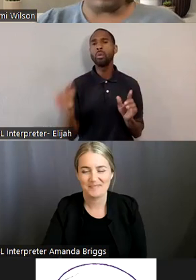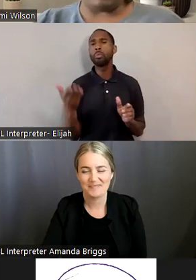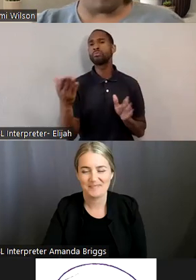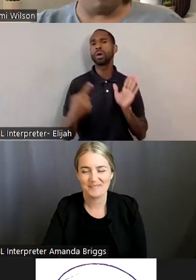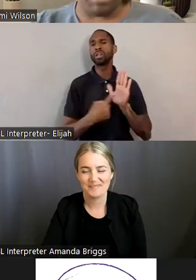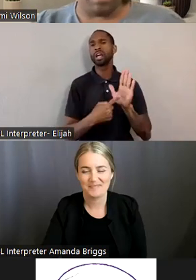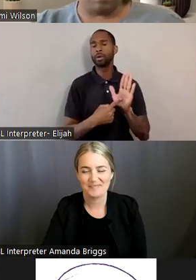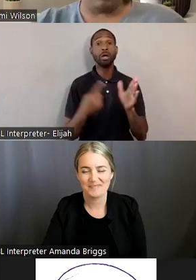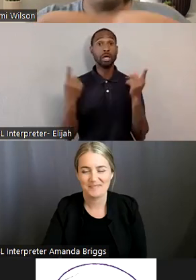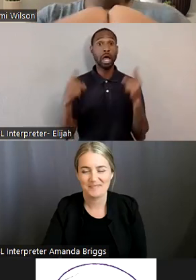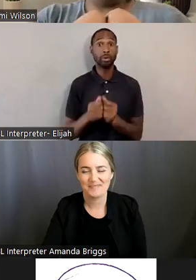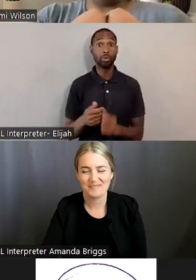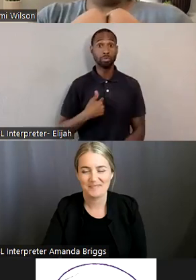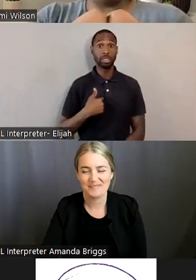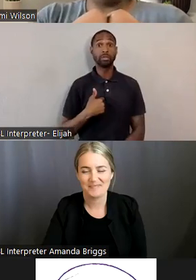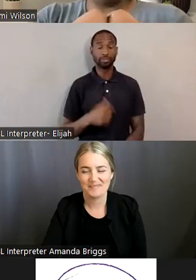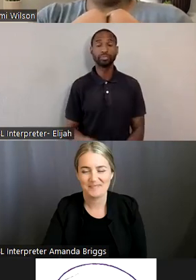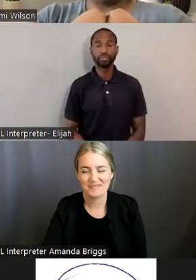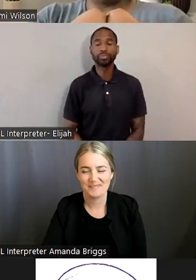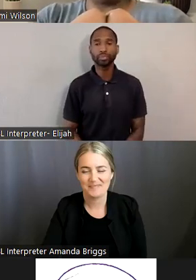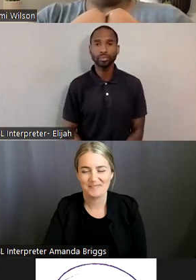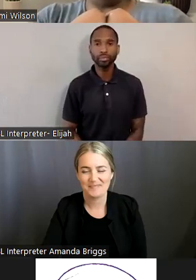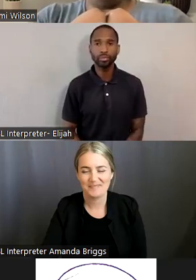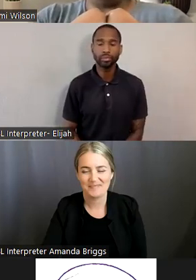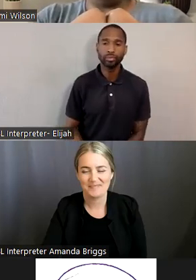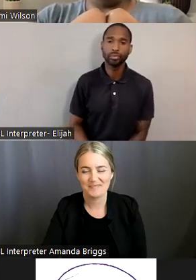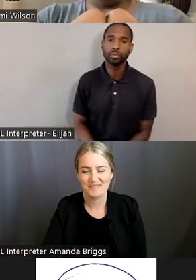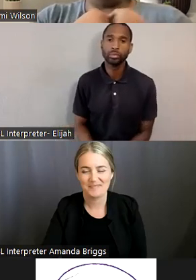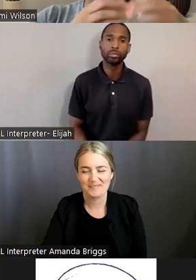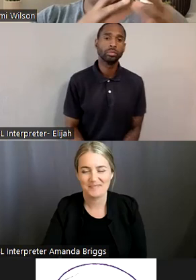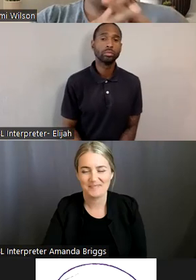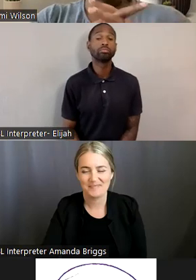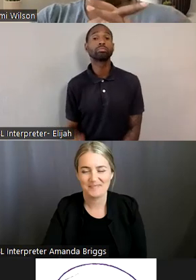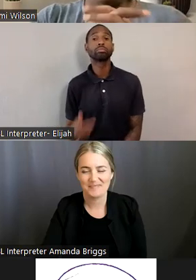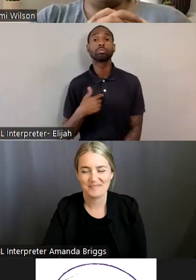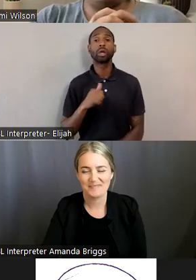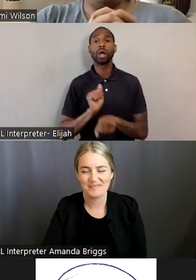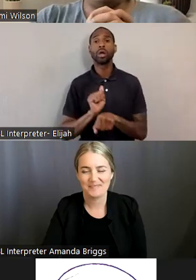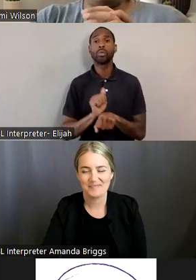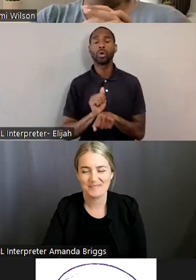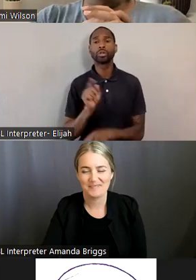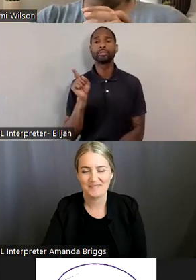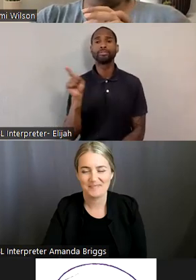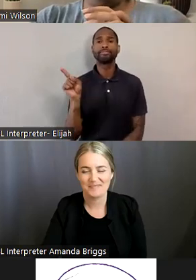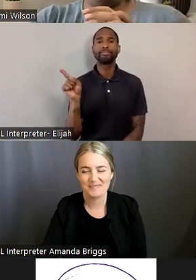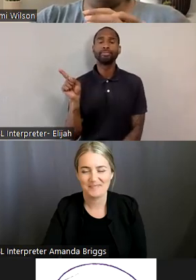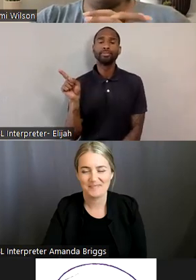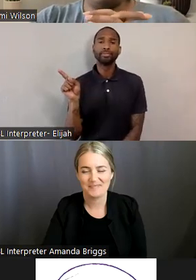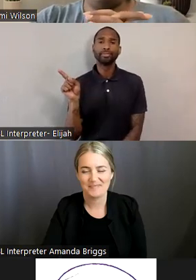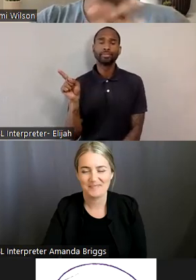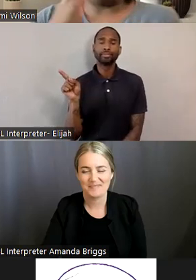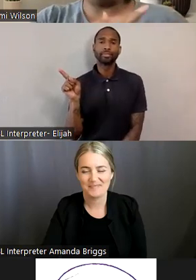that happened to me. I worked at a, when I was